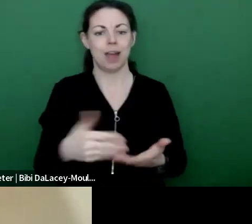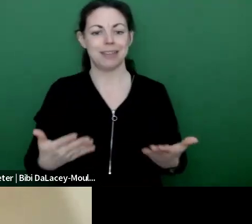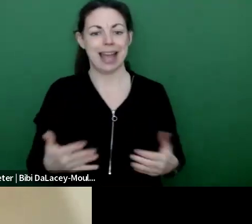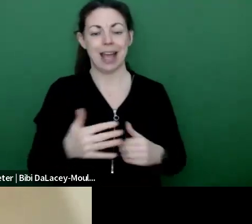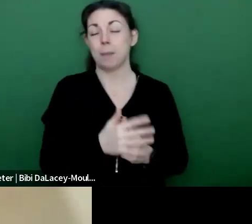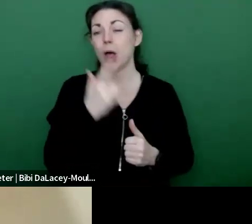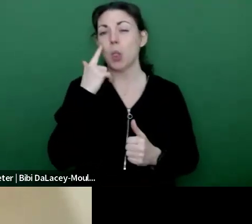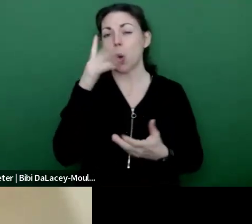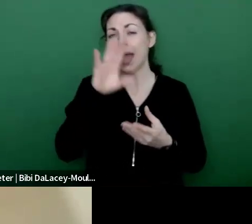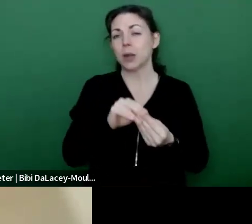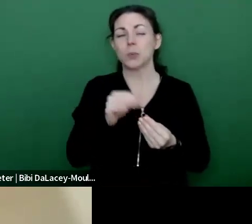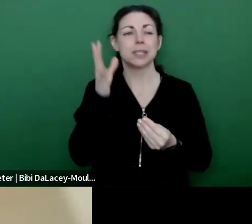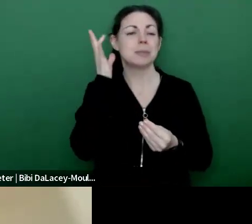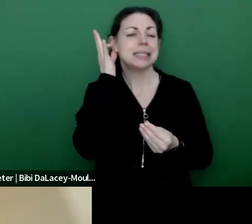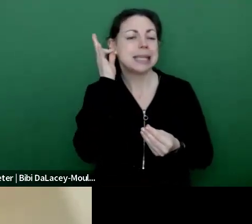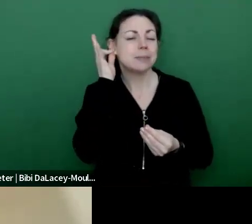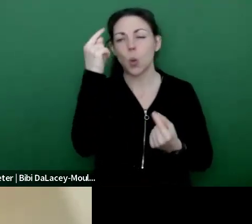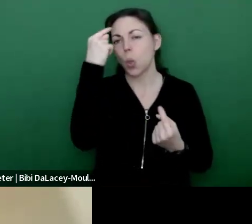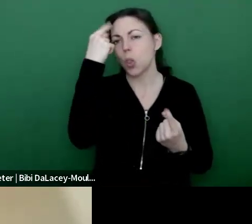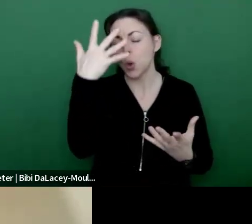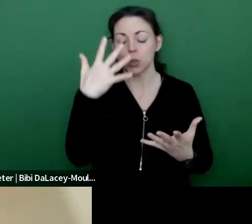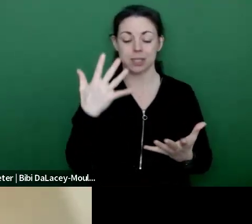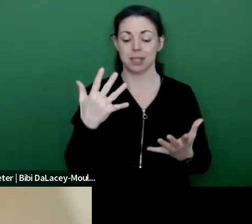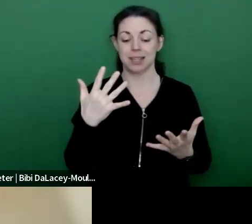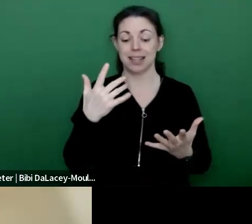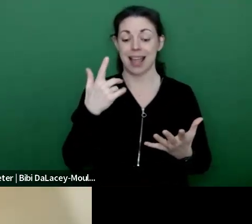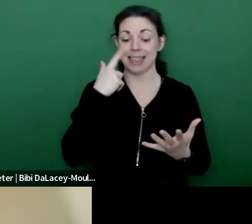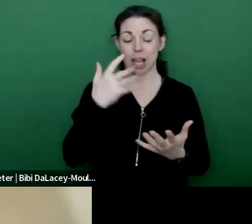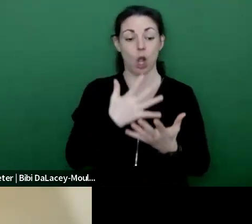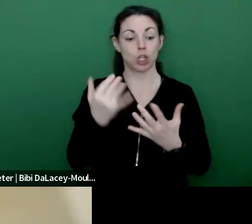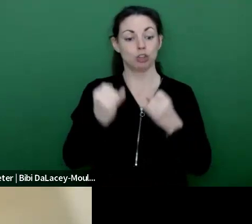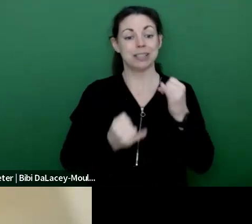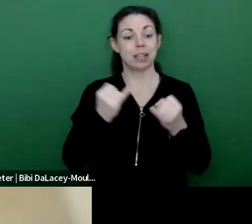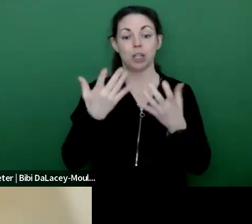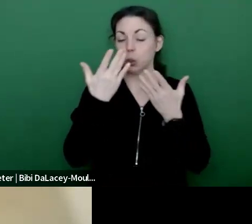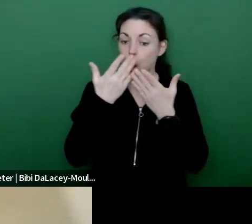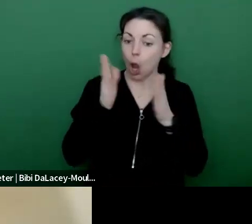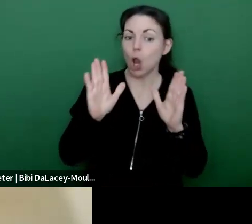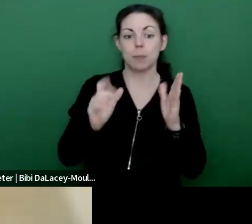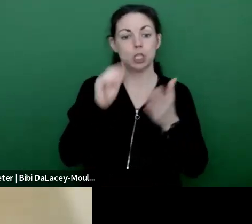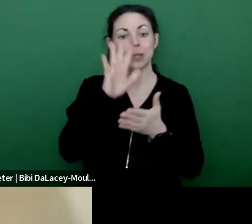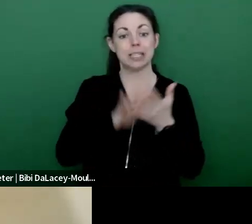I think the really critical thing has been being open to experiences and sort of putting my hand up for opportunities.